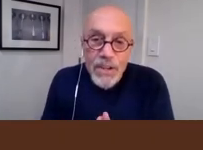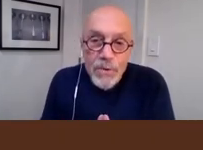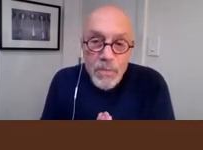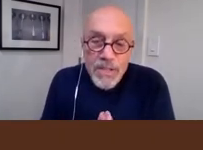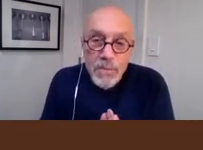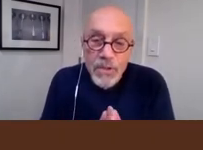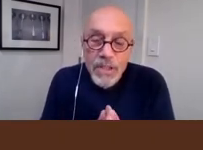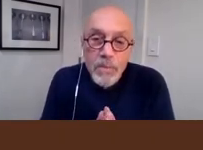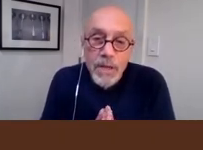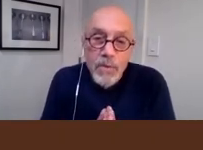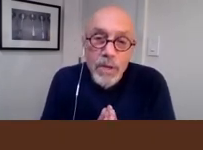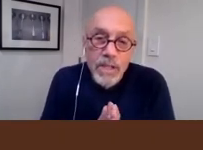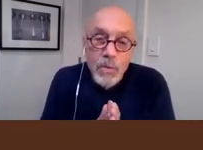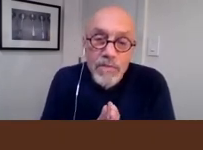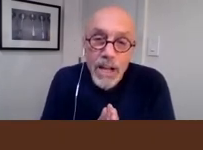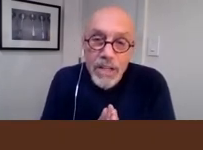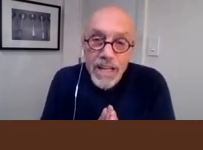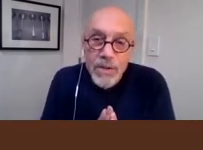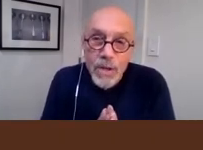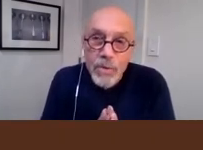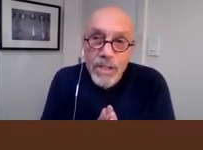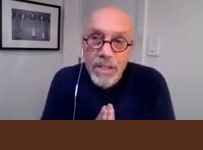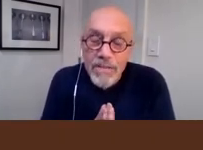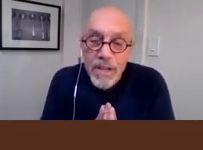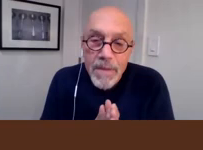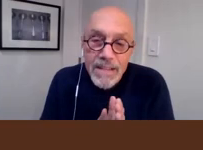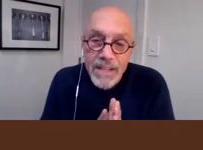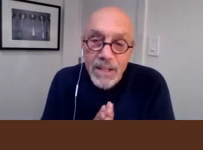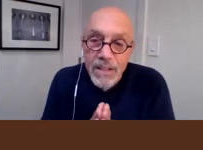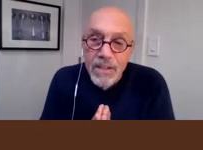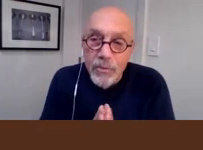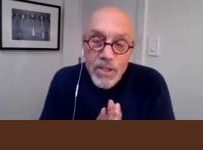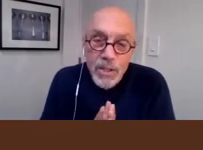it is the responsibility, we validate it when we give them anything,